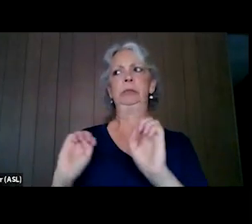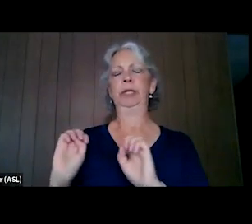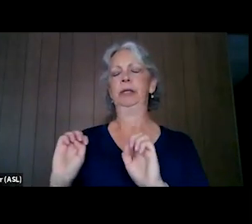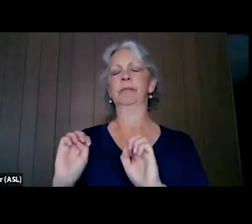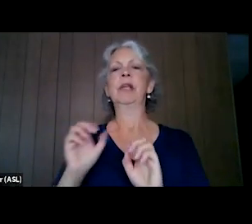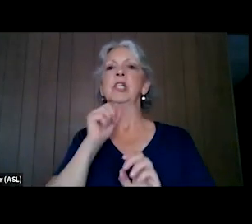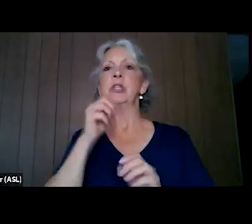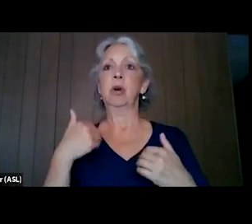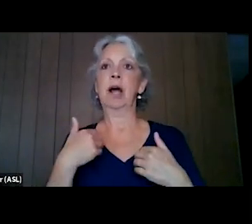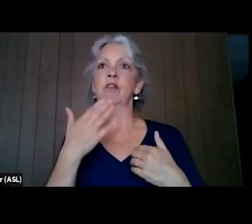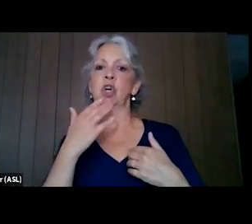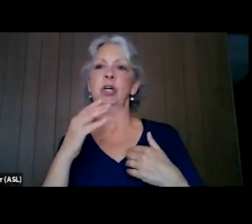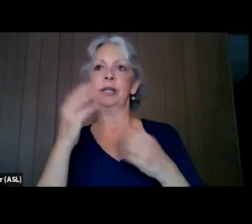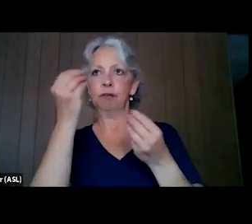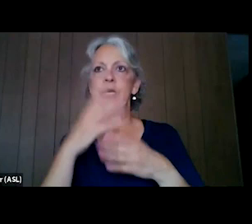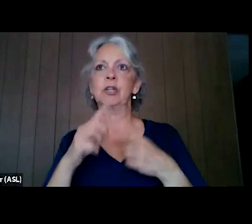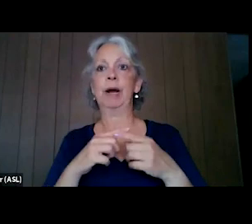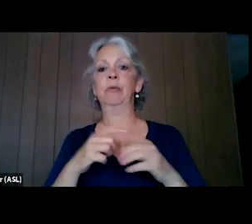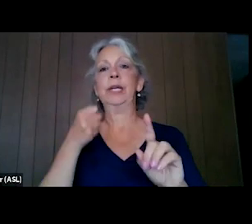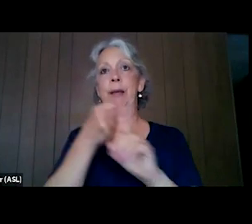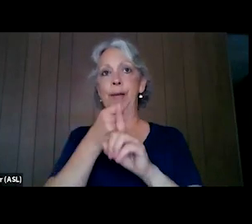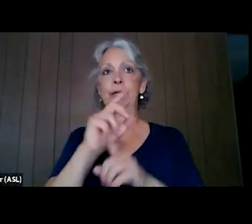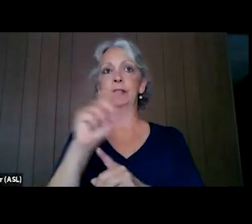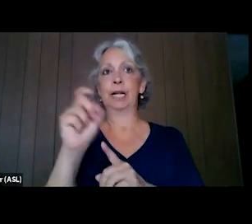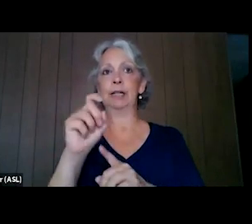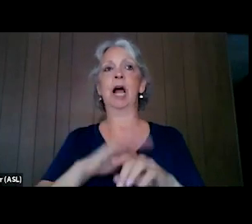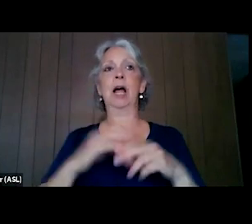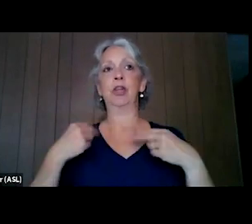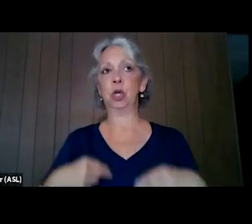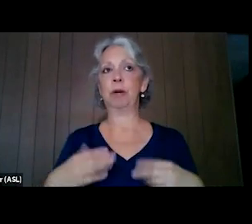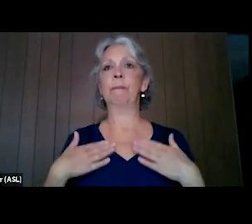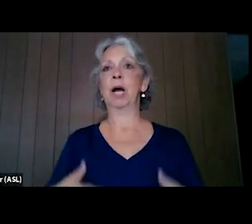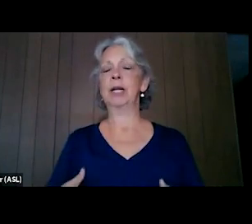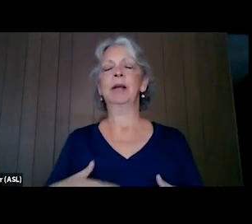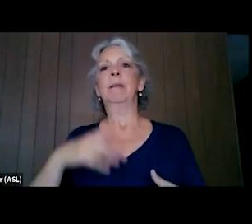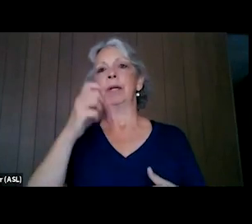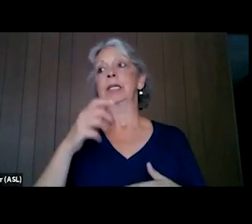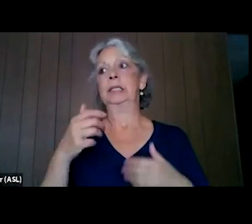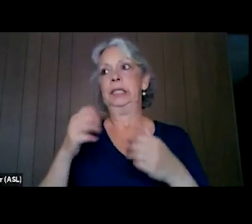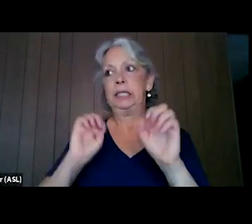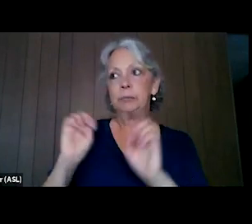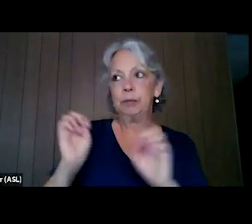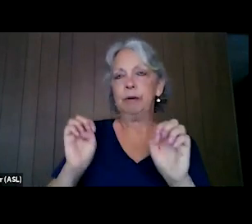on the impact of xylazine on the human body because those trials were found to be unsafe so quickly and they were not continued.